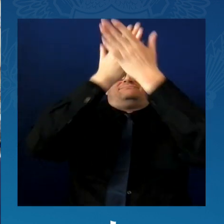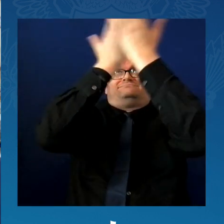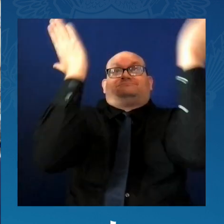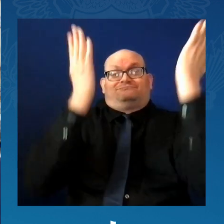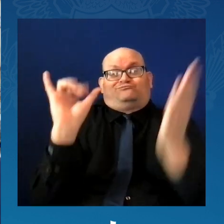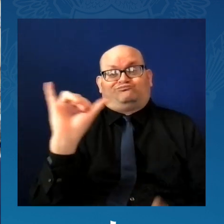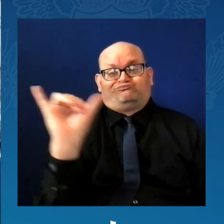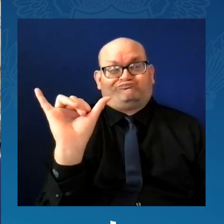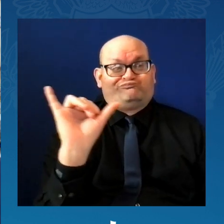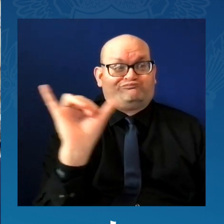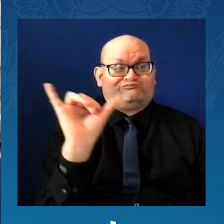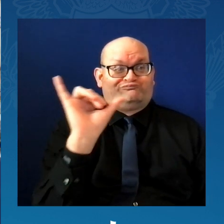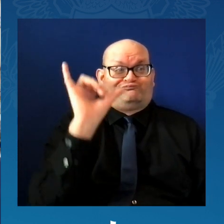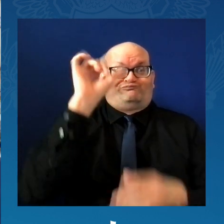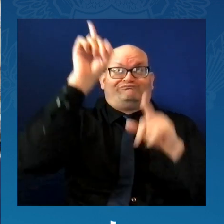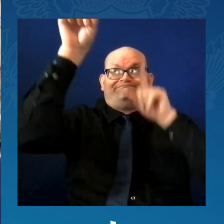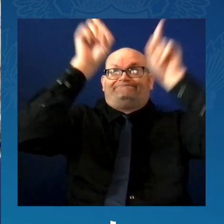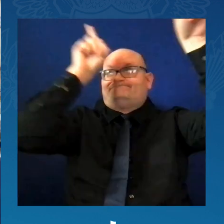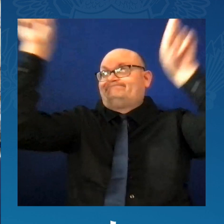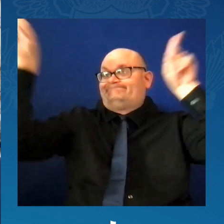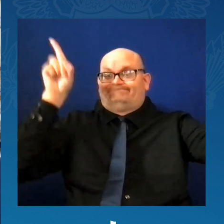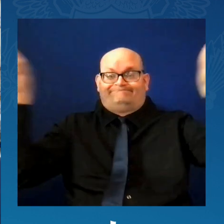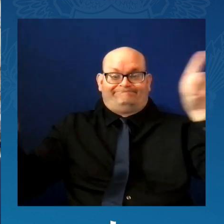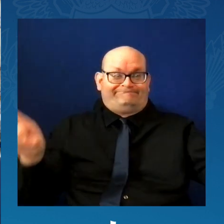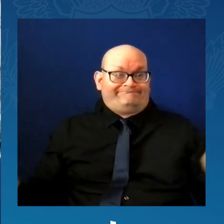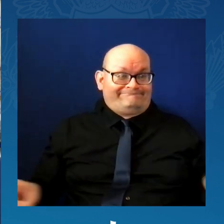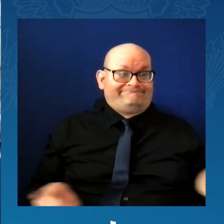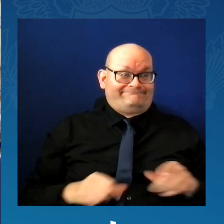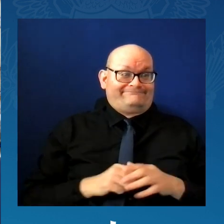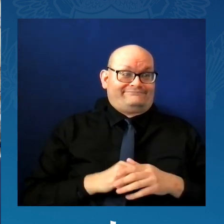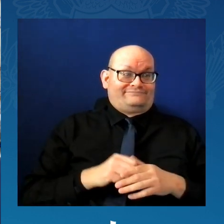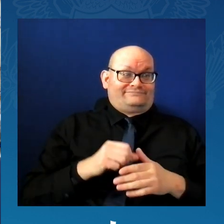a shared and reliable infrastructure, and an international code of conduct.